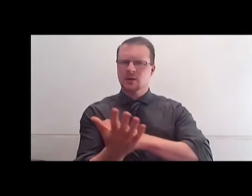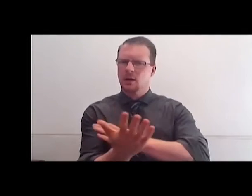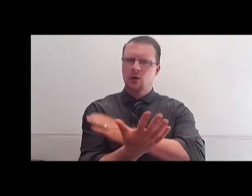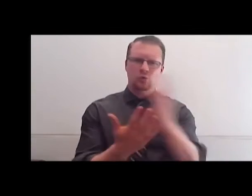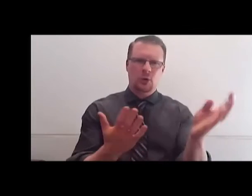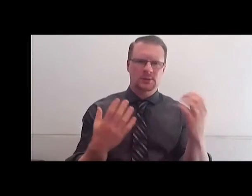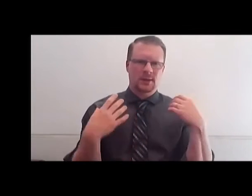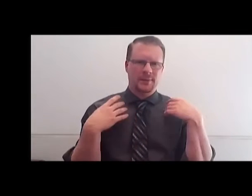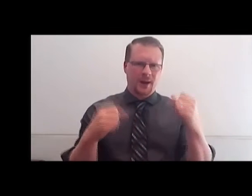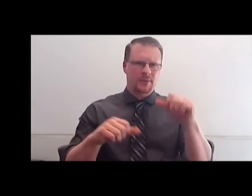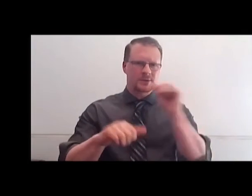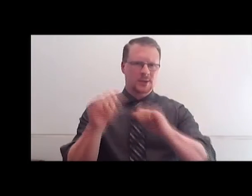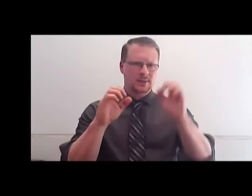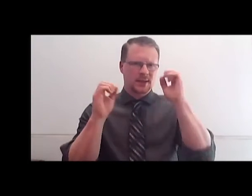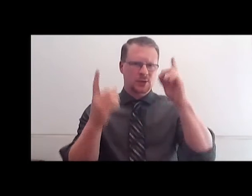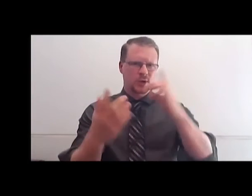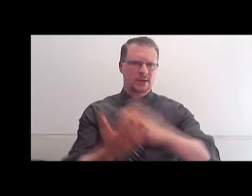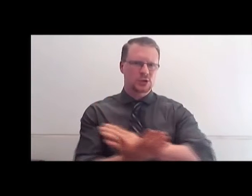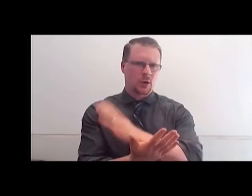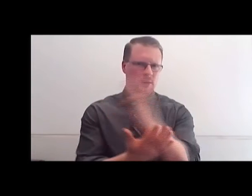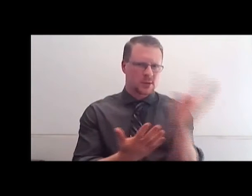across the health science education curriculum.